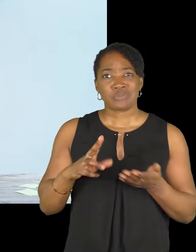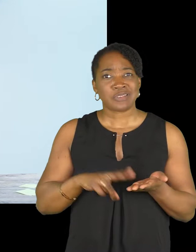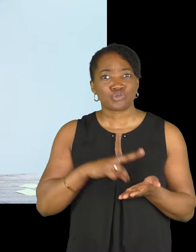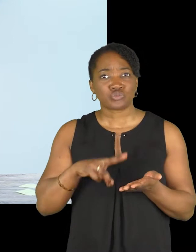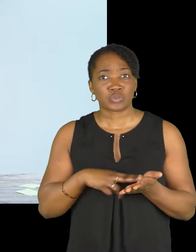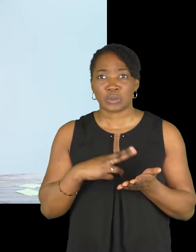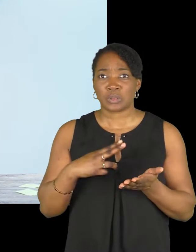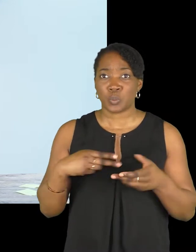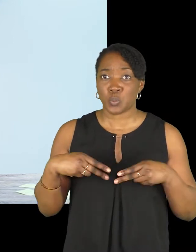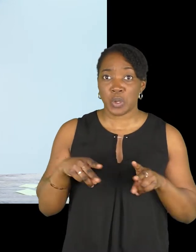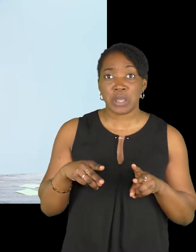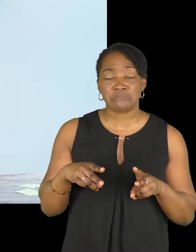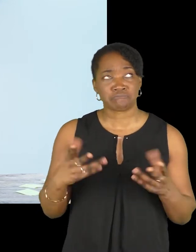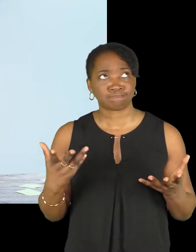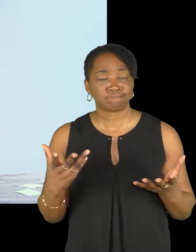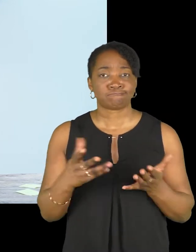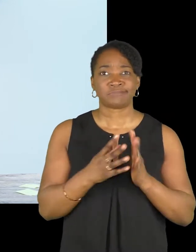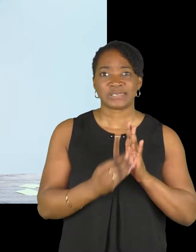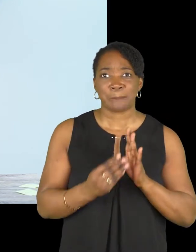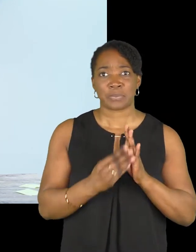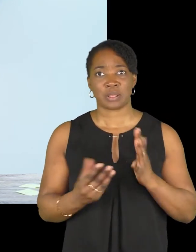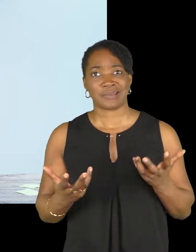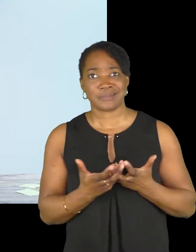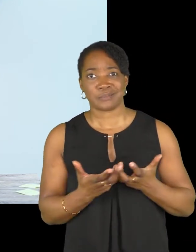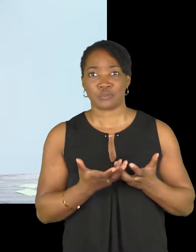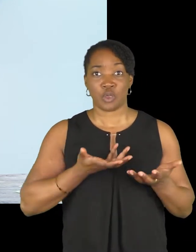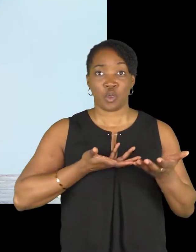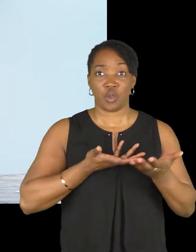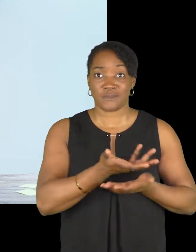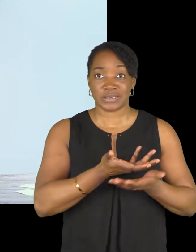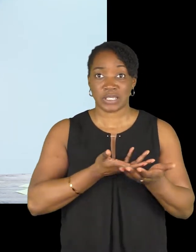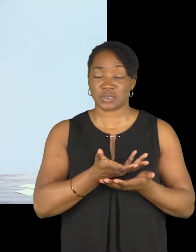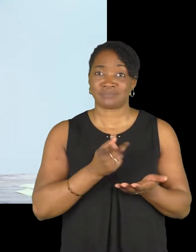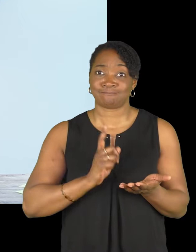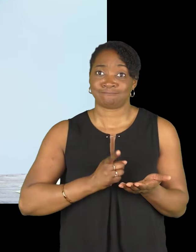of, yeah, for example, through conversation, you know, having a conversation with someone.